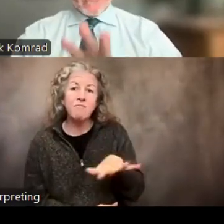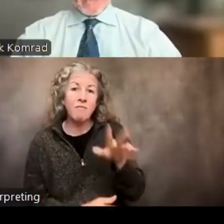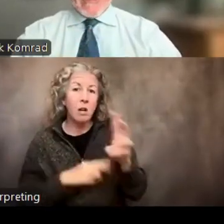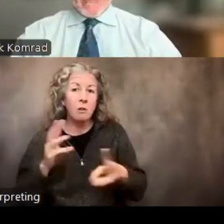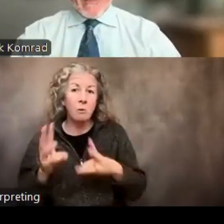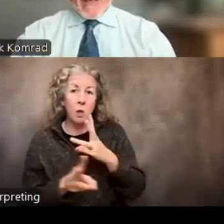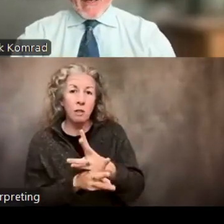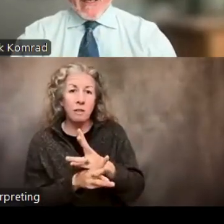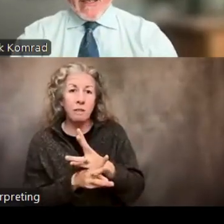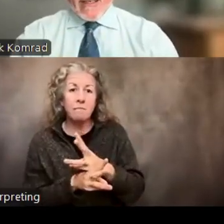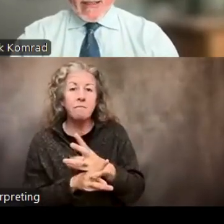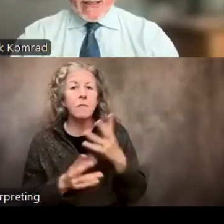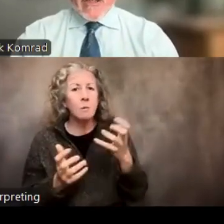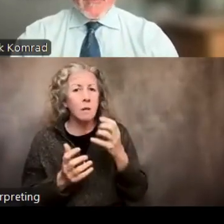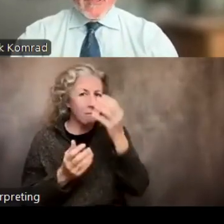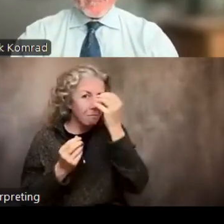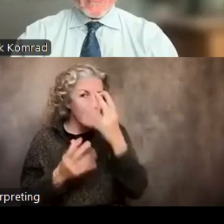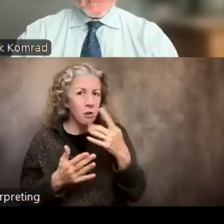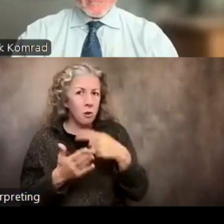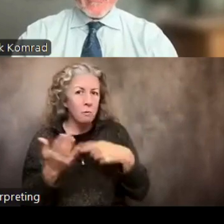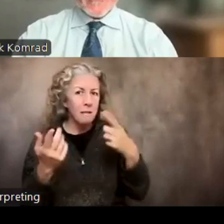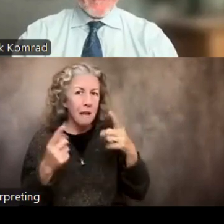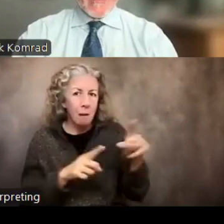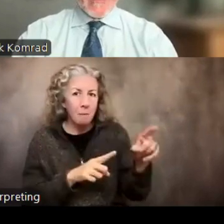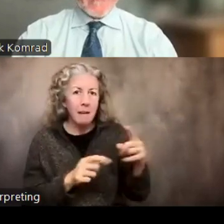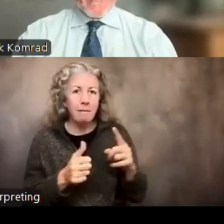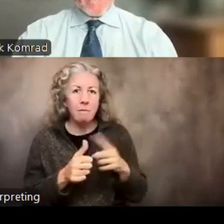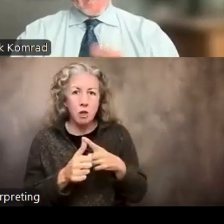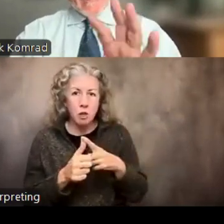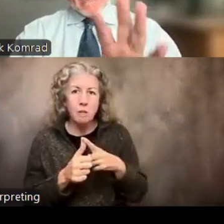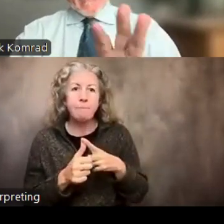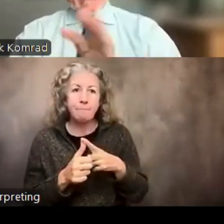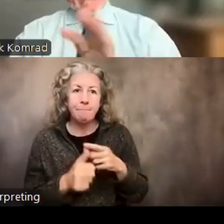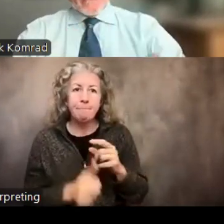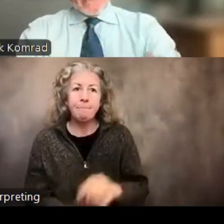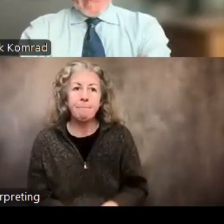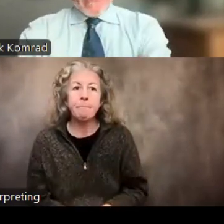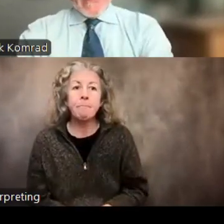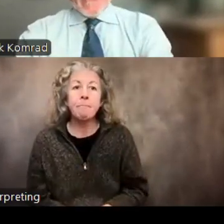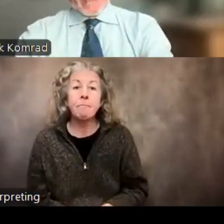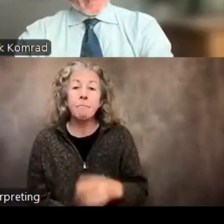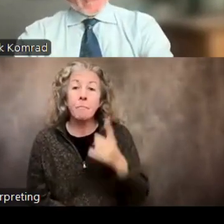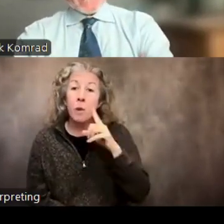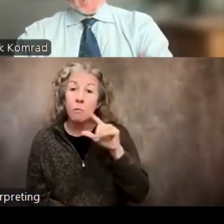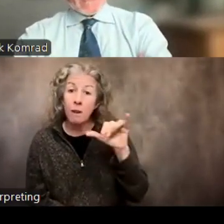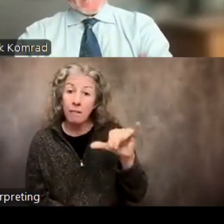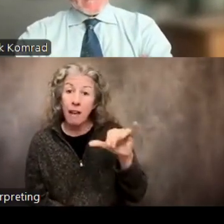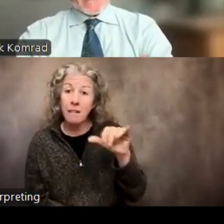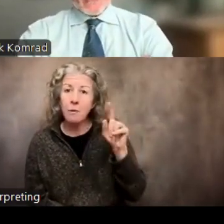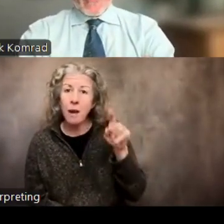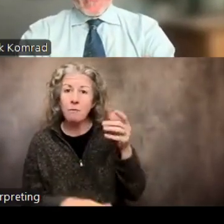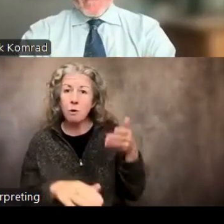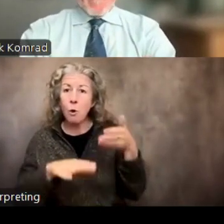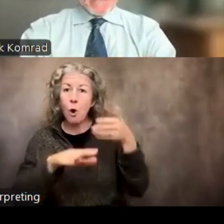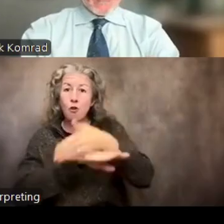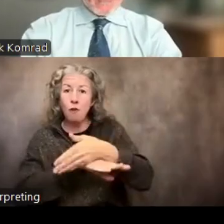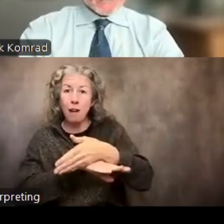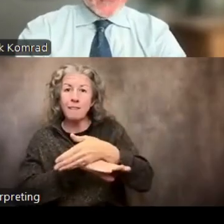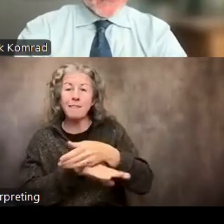on out there in this particular domain. And to do that, we have to cross the Atlantic and start with the Benelux country,